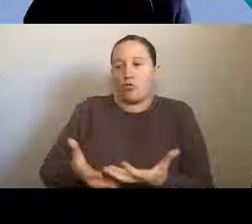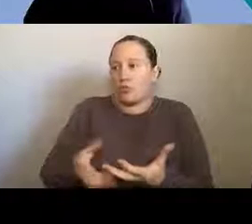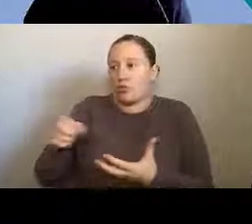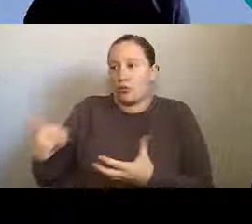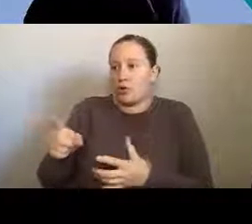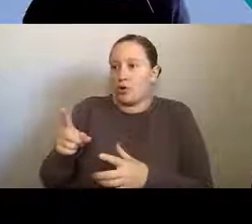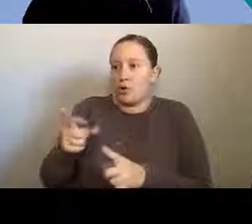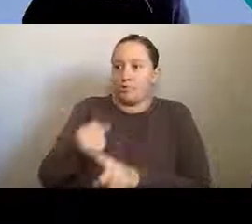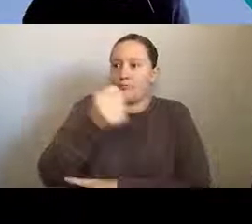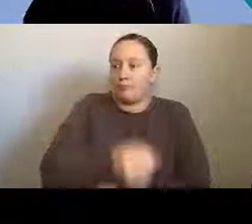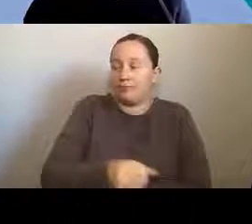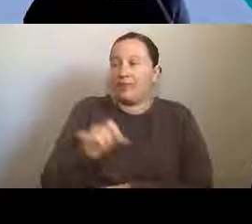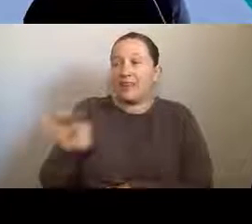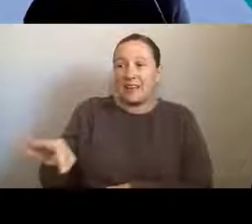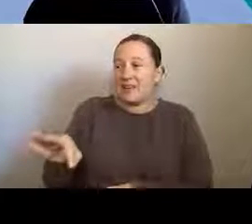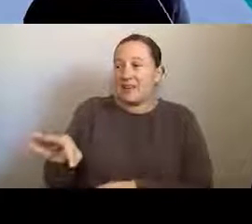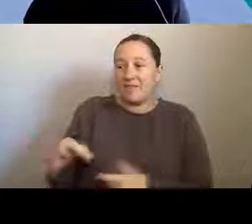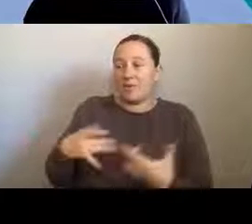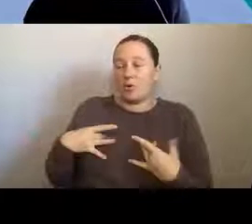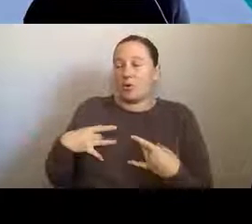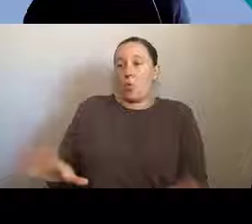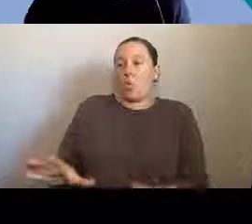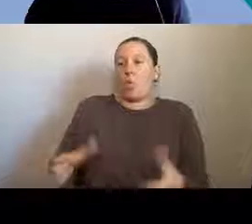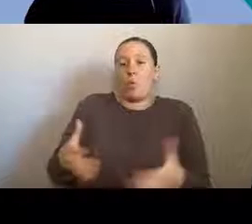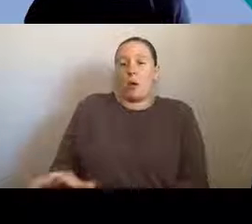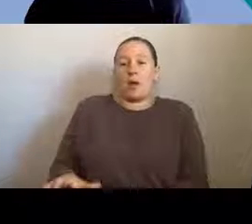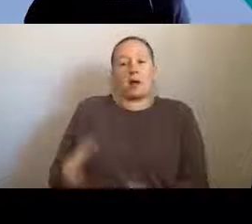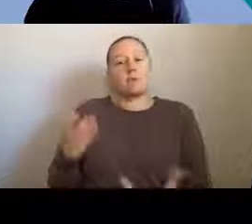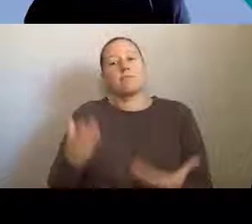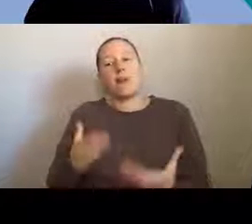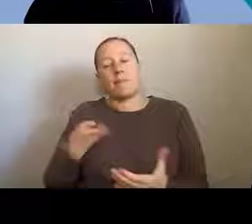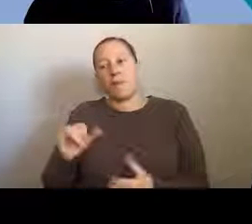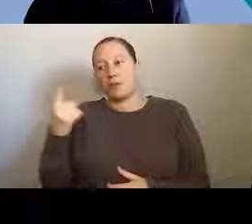And if I'm not okay with that, maybe that's a reason for me not to participate in the research.